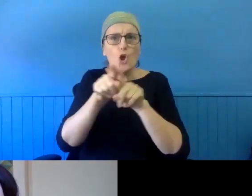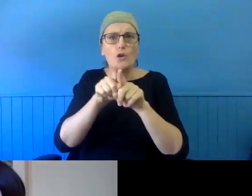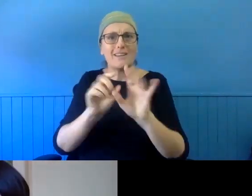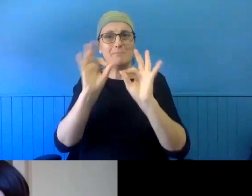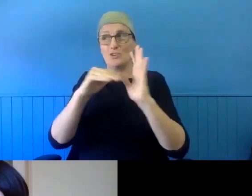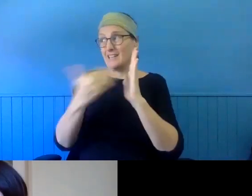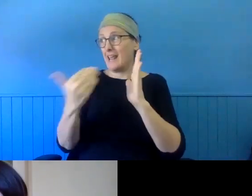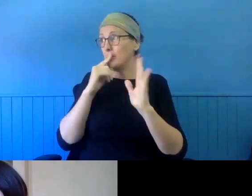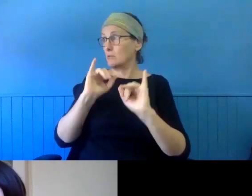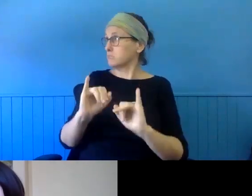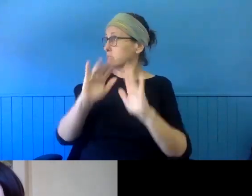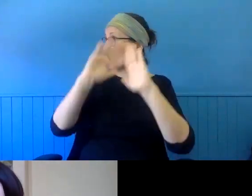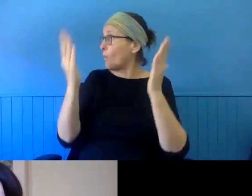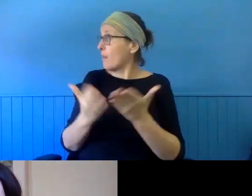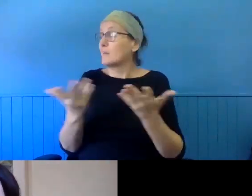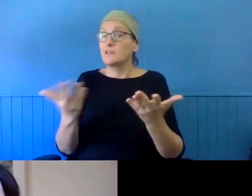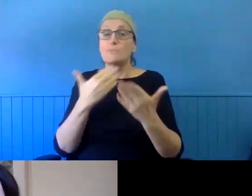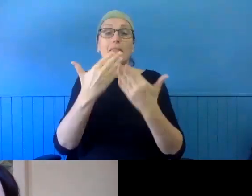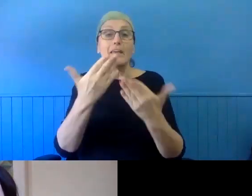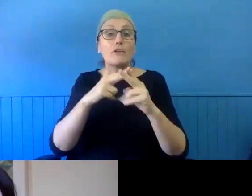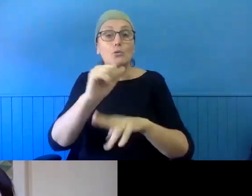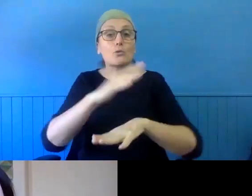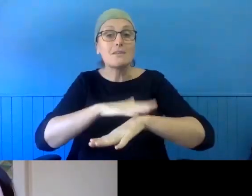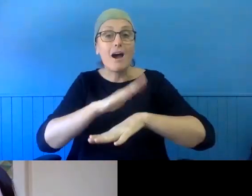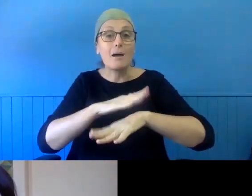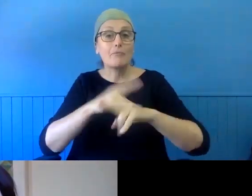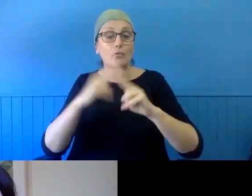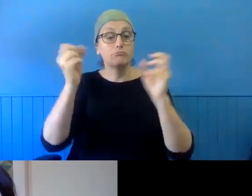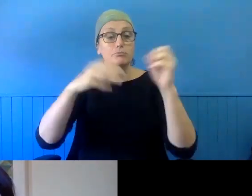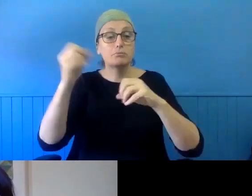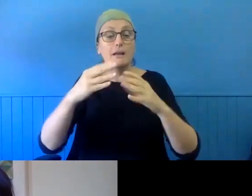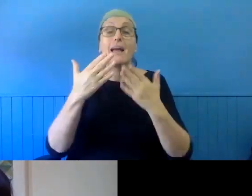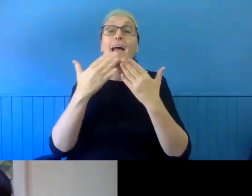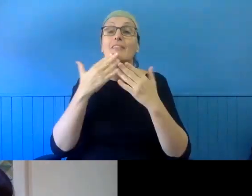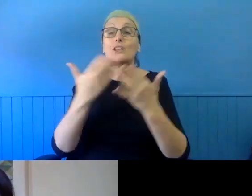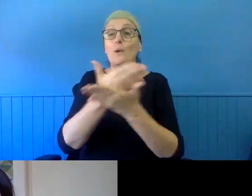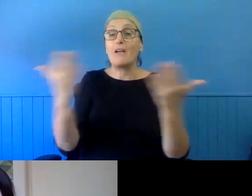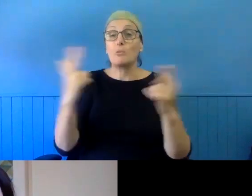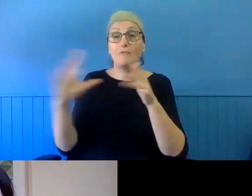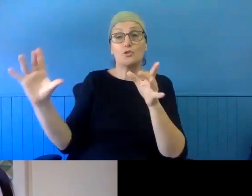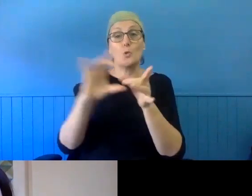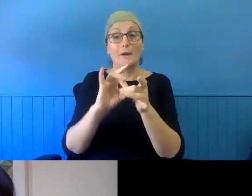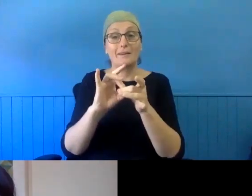you, everybody, for joining us. What a great session to end the week! We